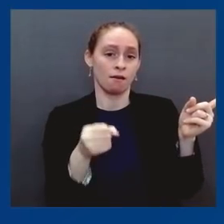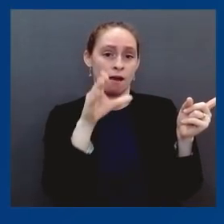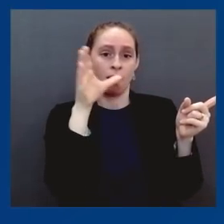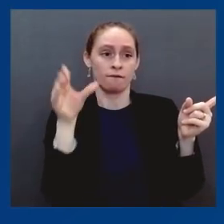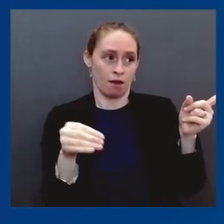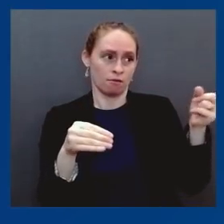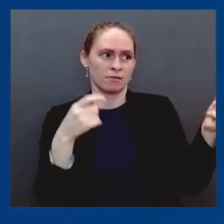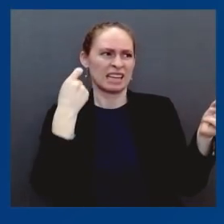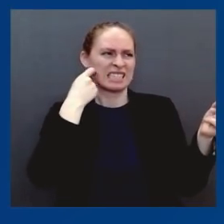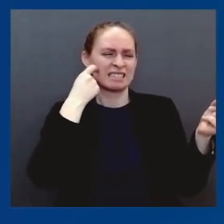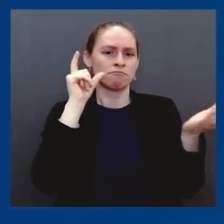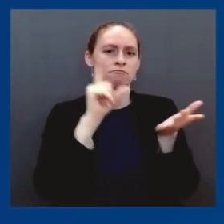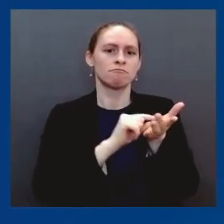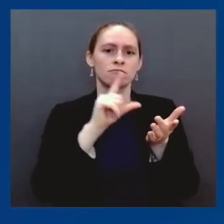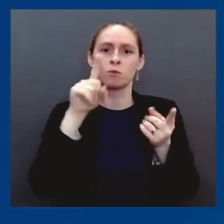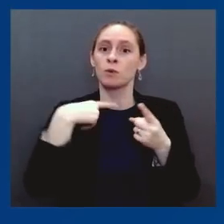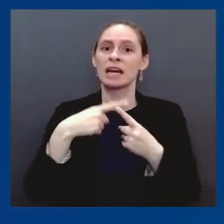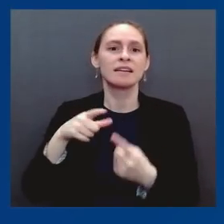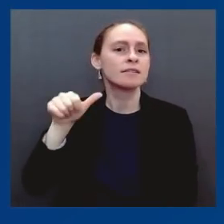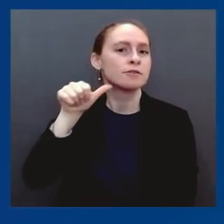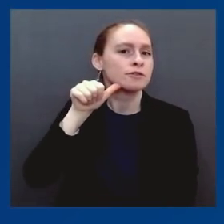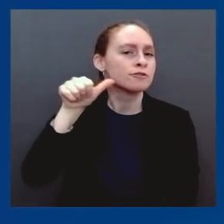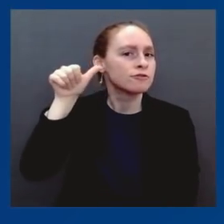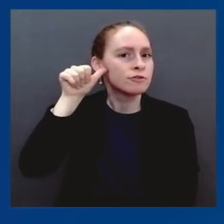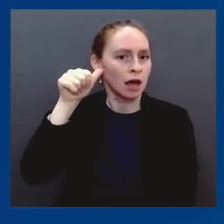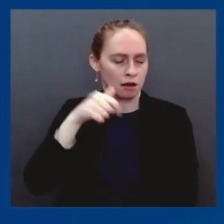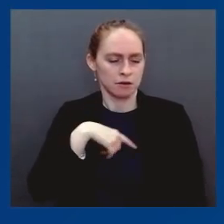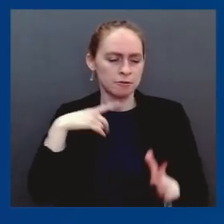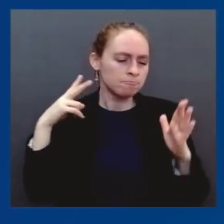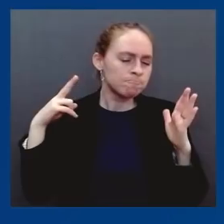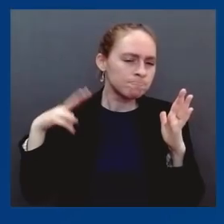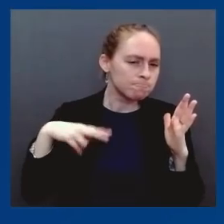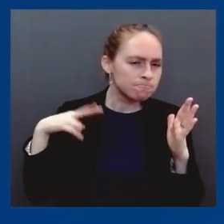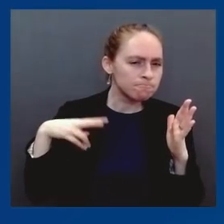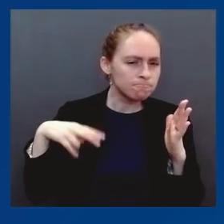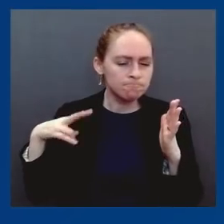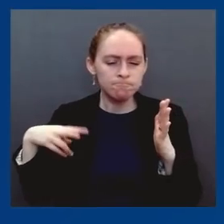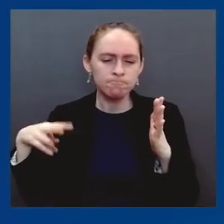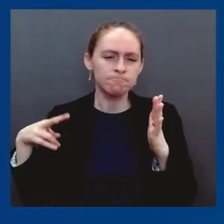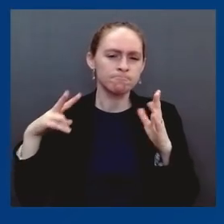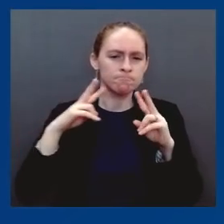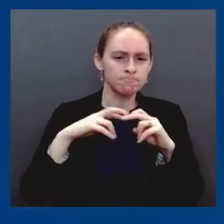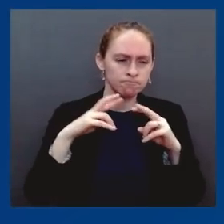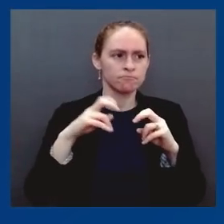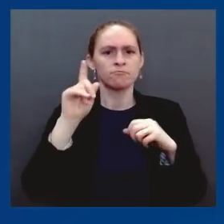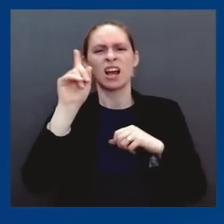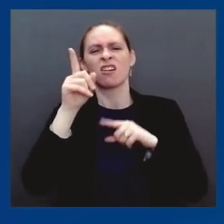in the Tshwane South African district added to an earlier report that is very similar.